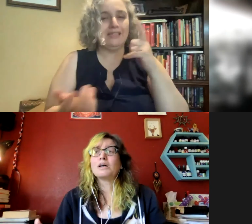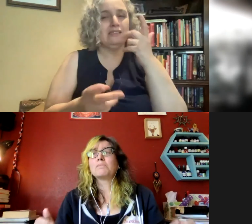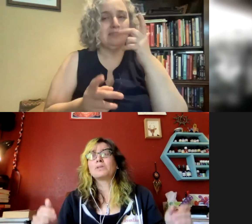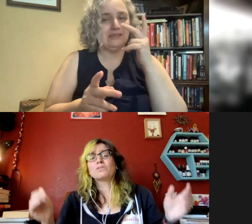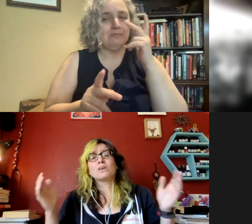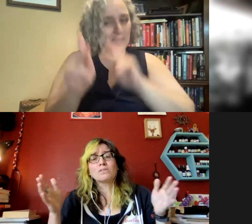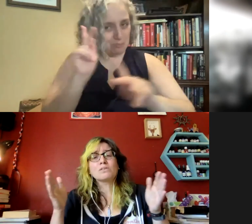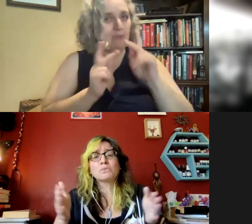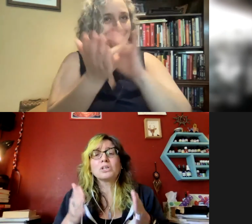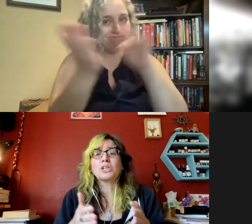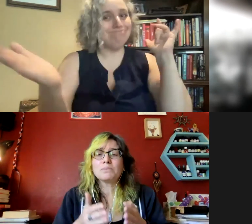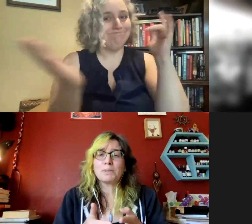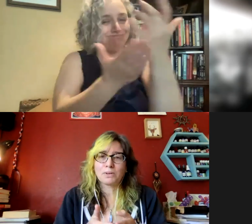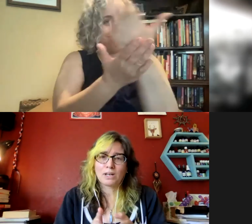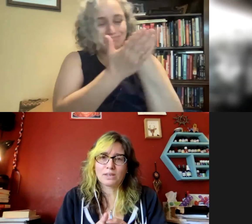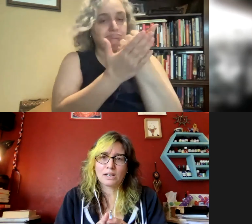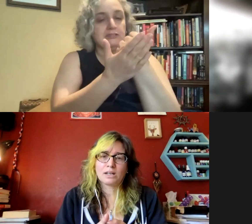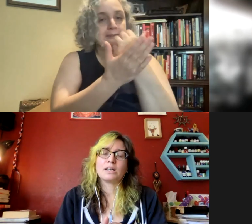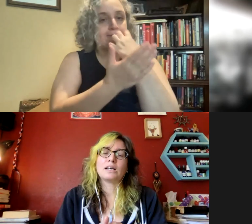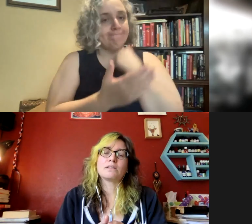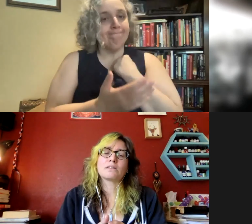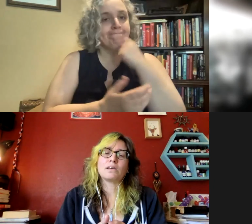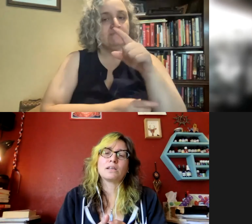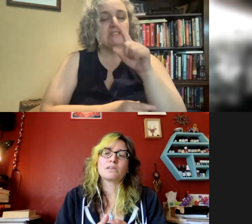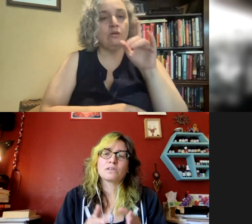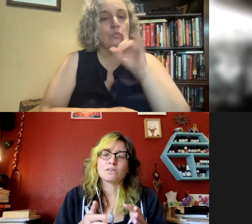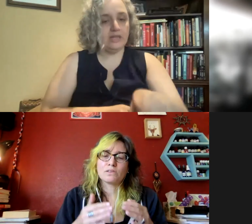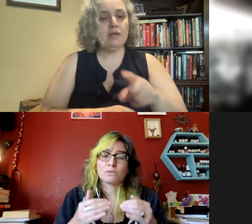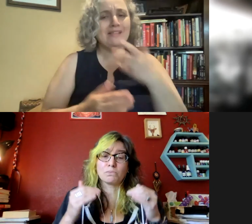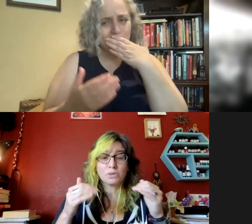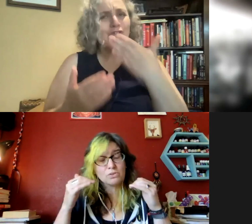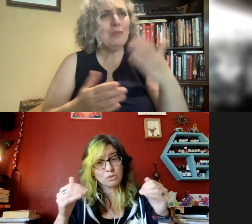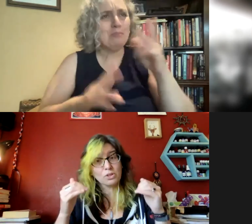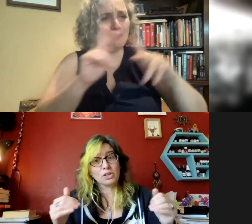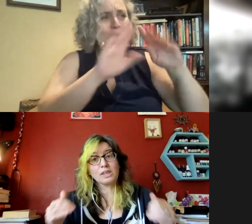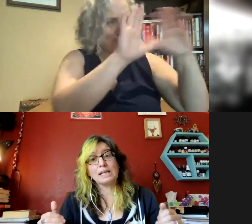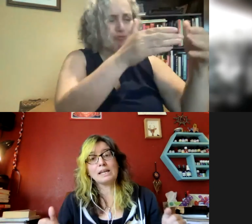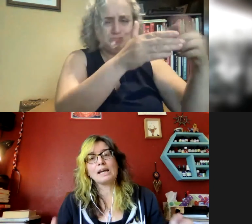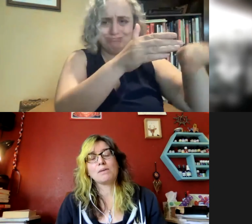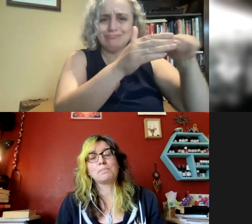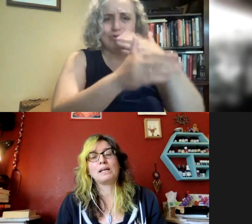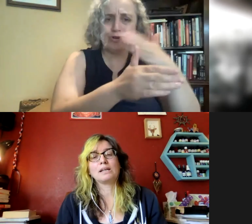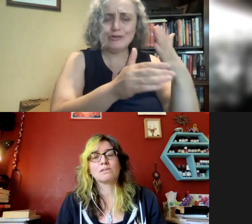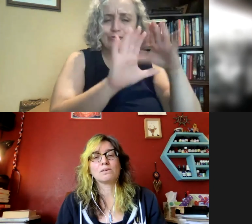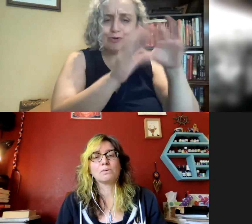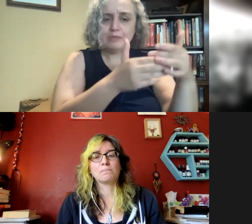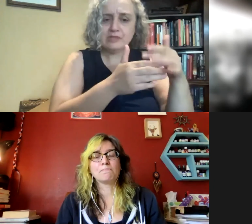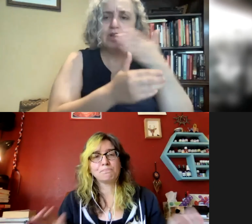But there's also some really good people out there. I think there's really good thinking happening.